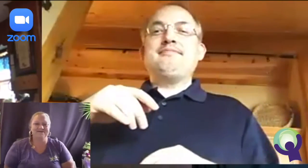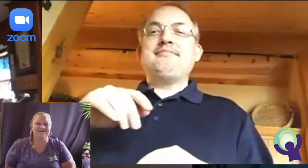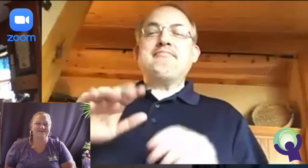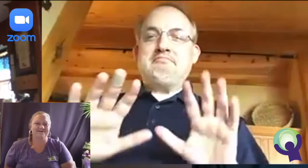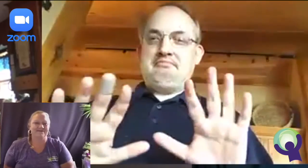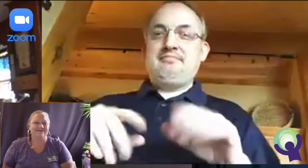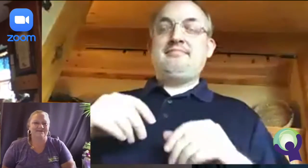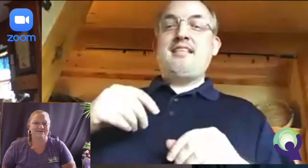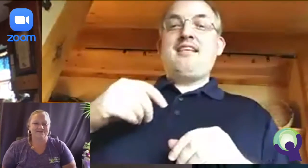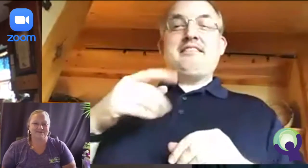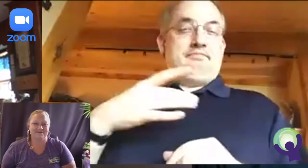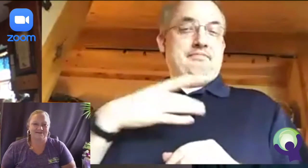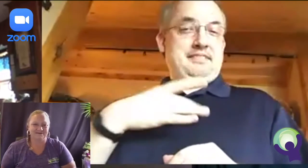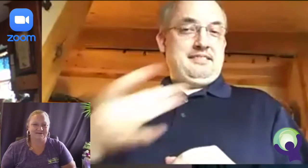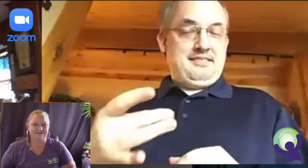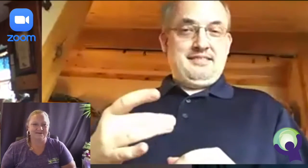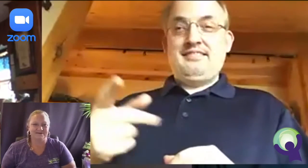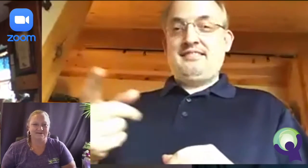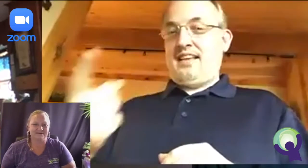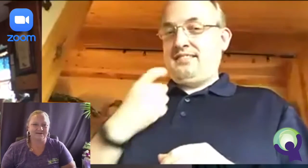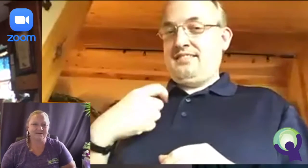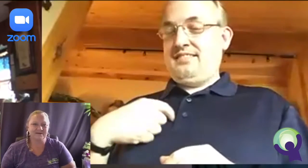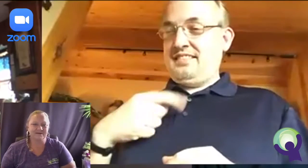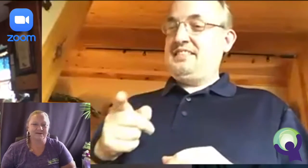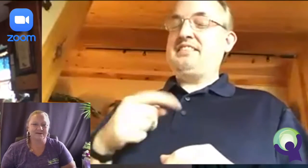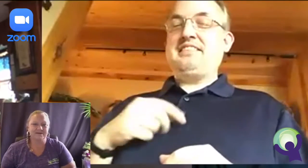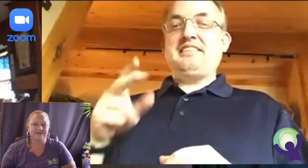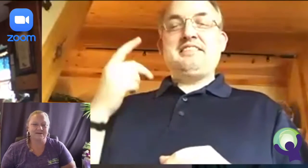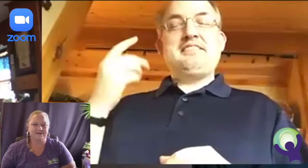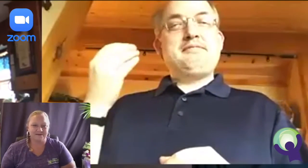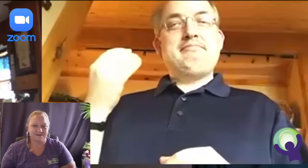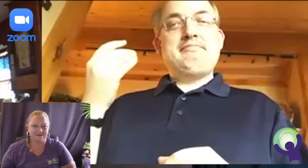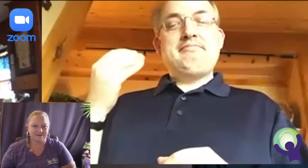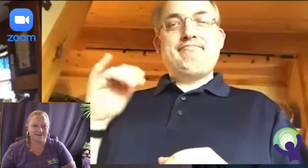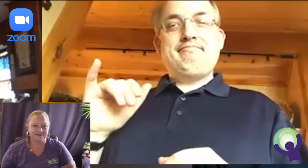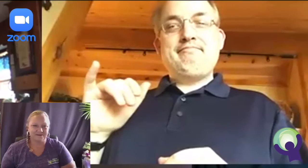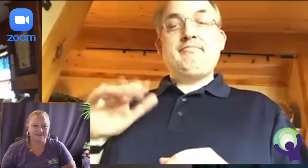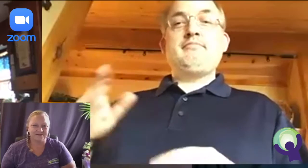Chris: Yes, so interesting you would ask me. That's